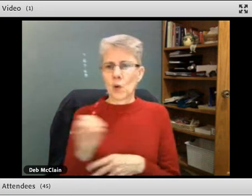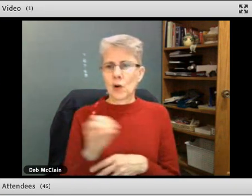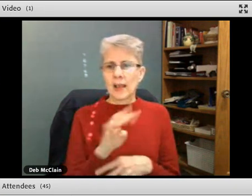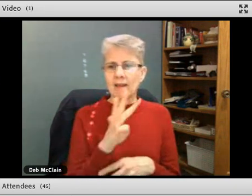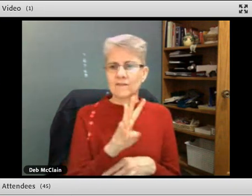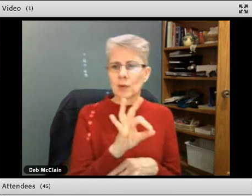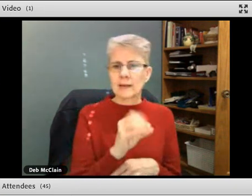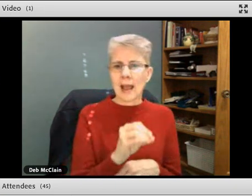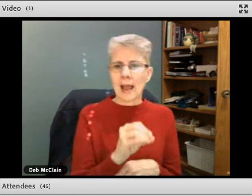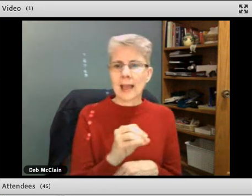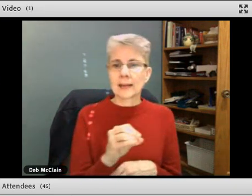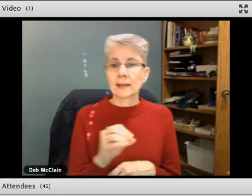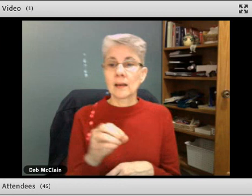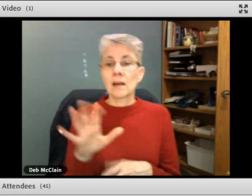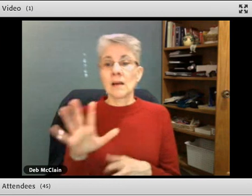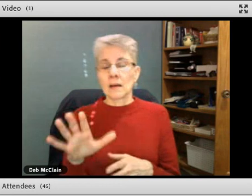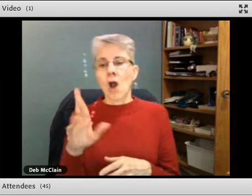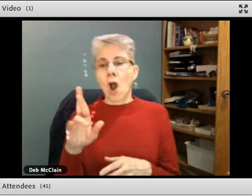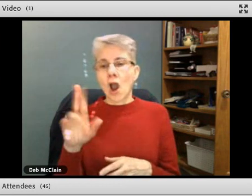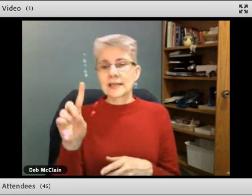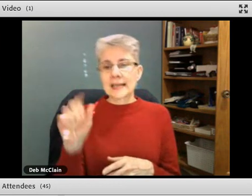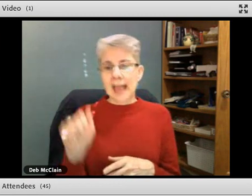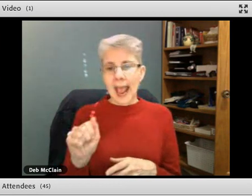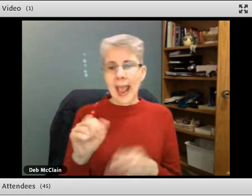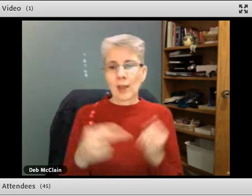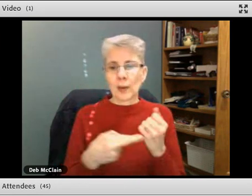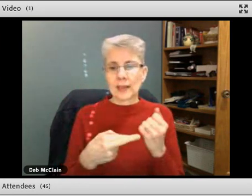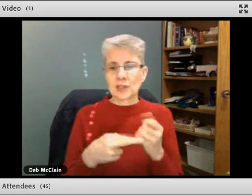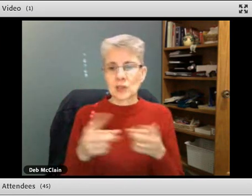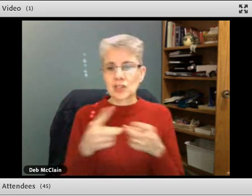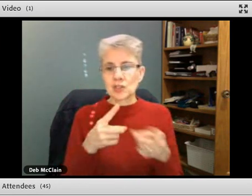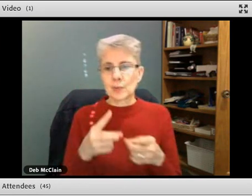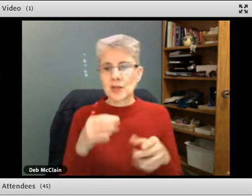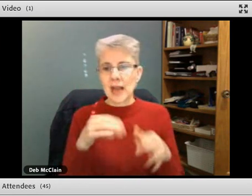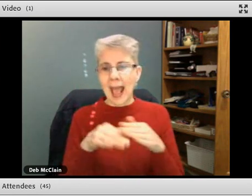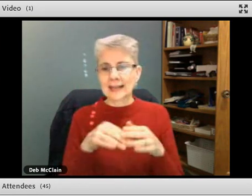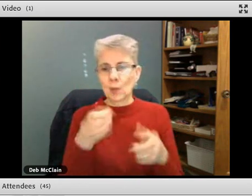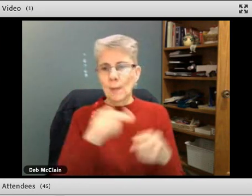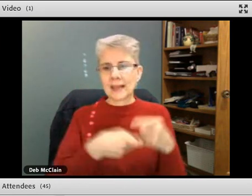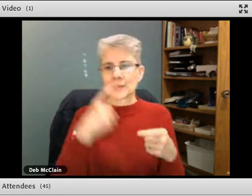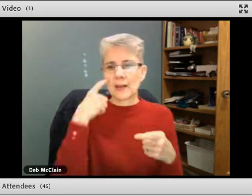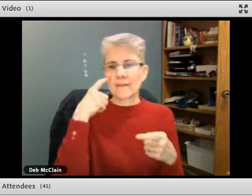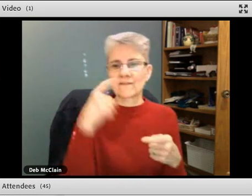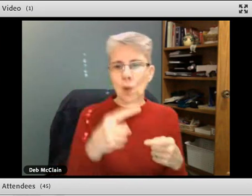is the replacement for AACR2, the Anglo-American Cataloging Rules.